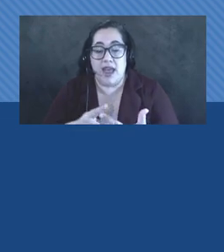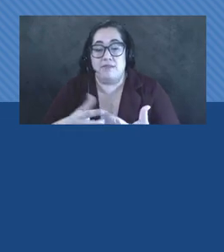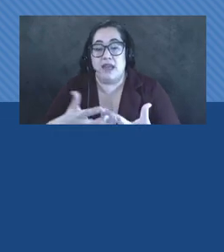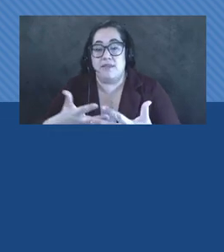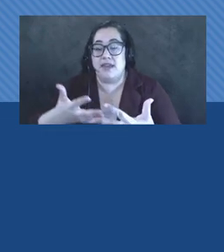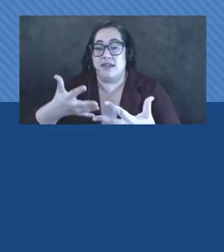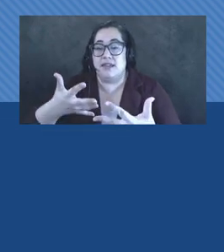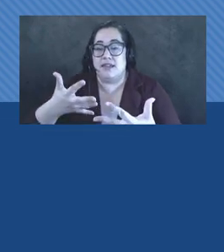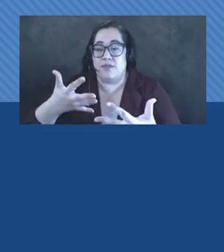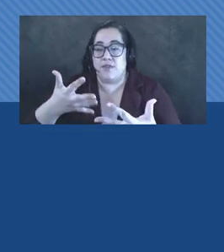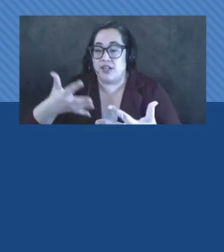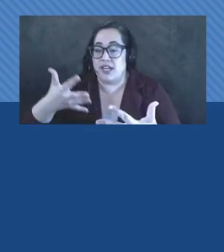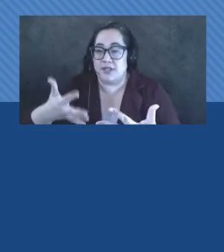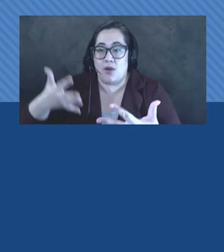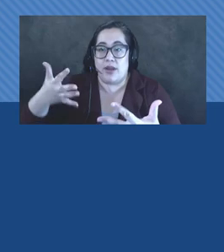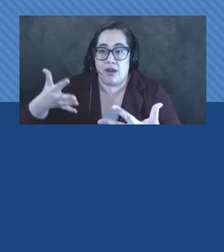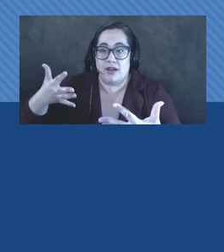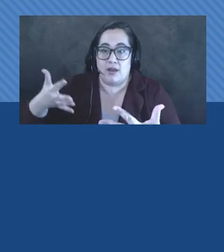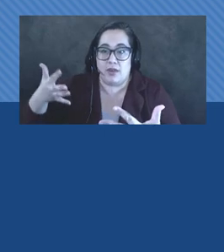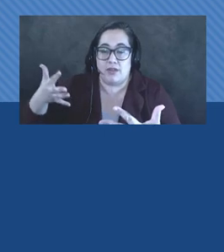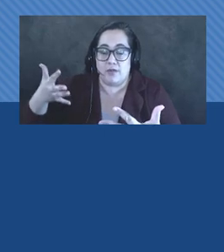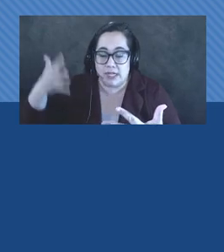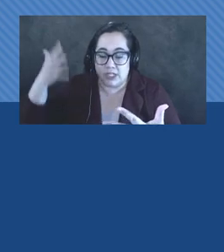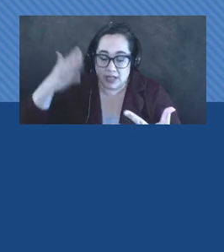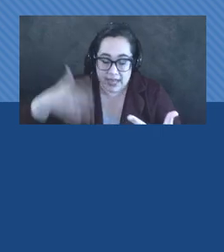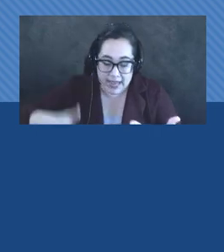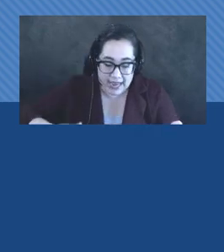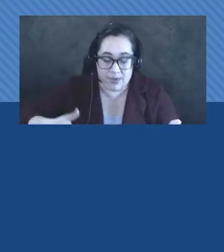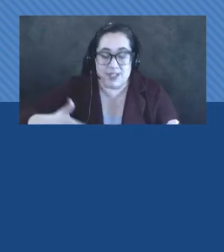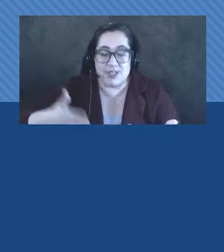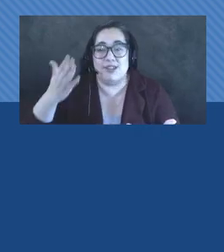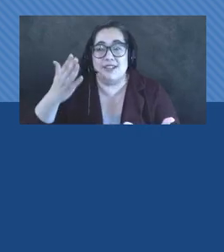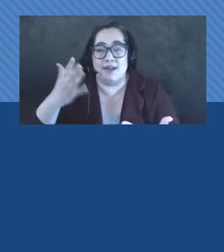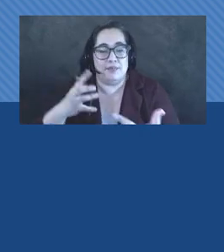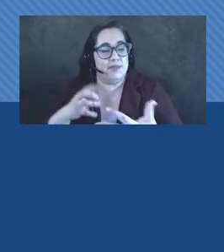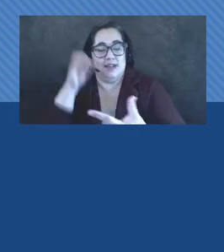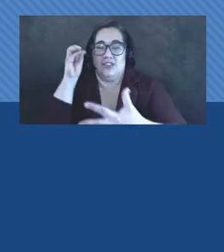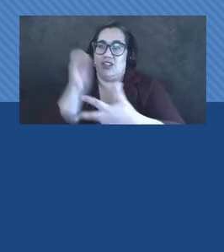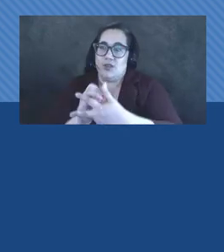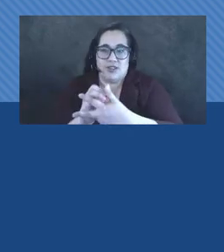And maybe the professor keeps going on and on with the information with the student looks up those are